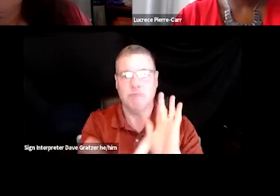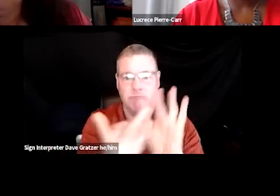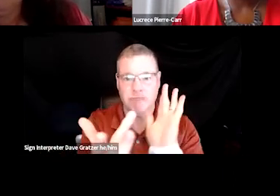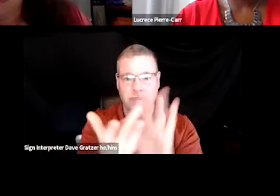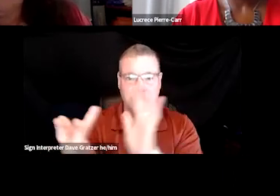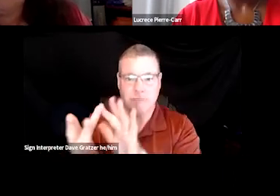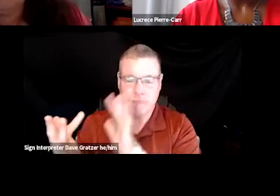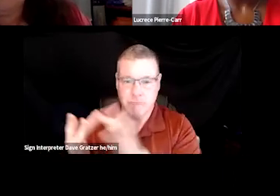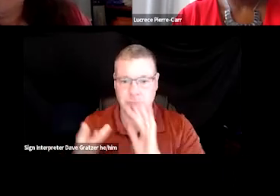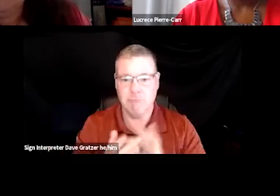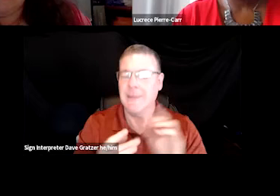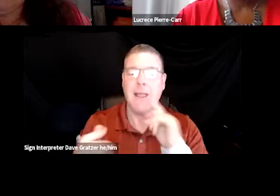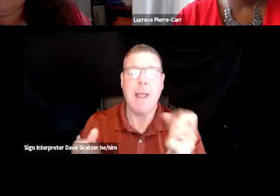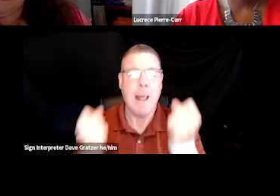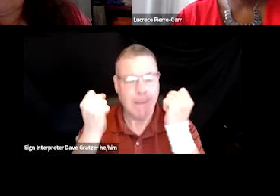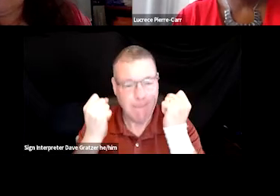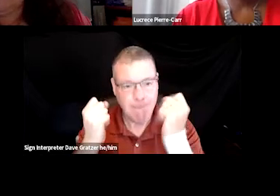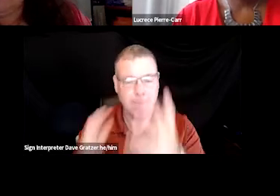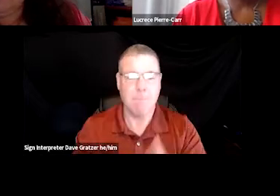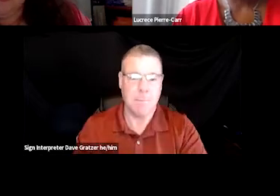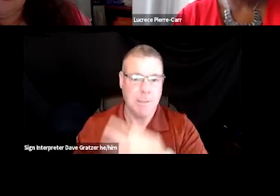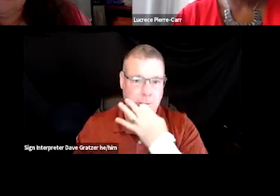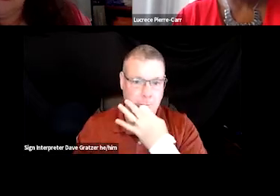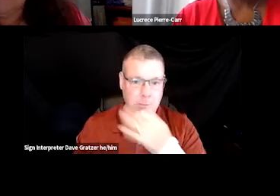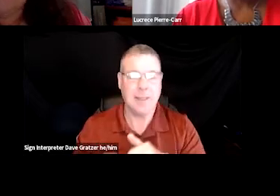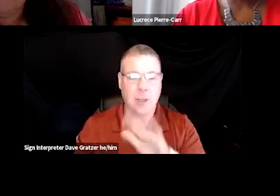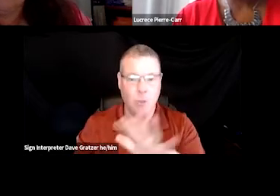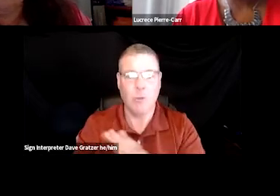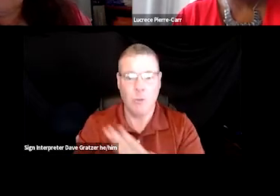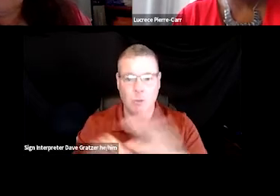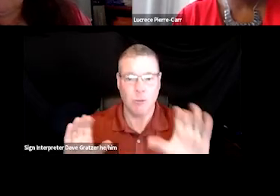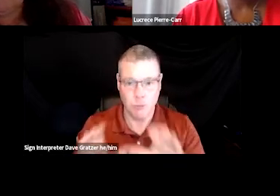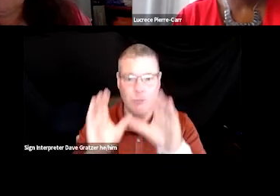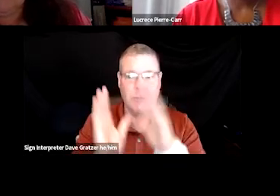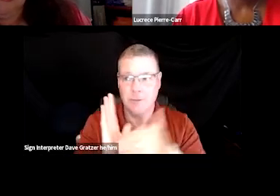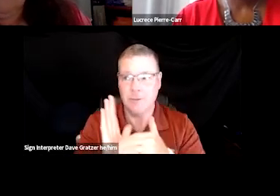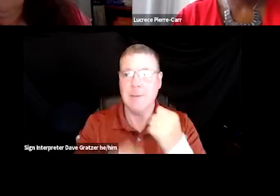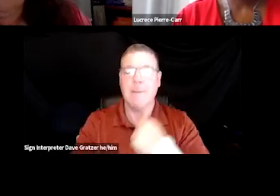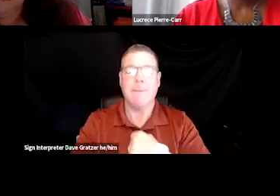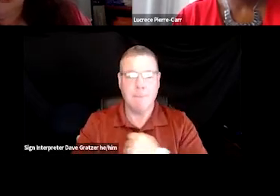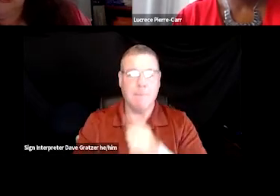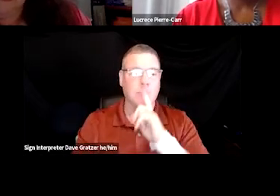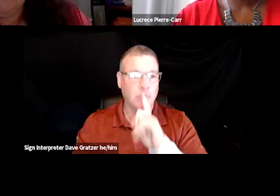There is a lot of subject matter expertise in your local crisis centers. So please make sure that you're making those connections,